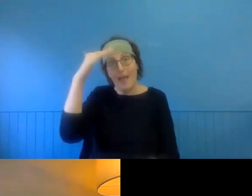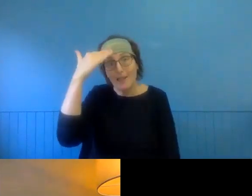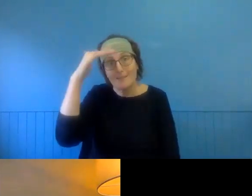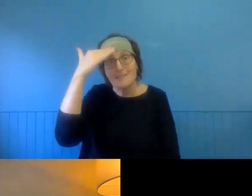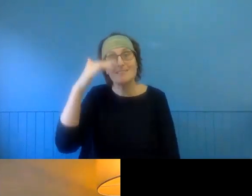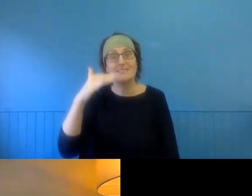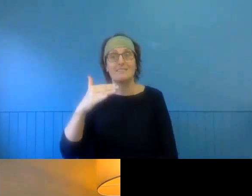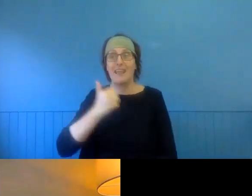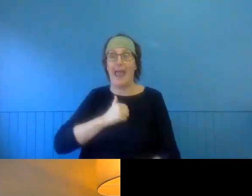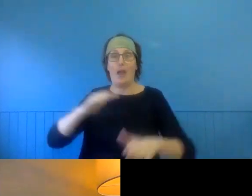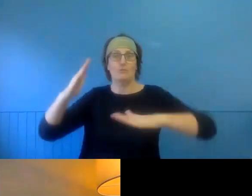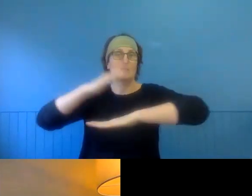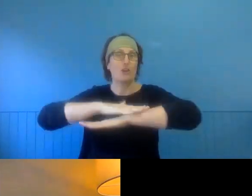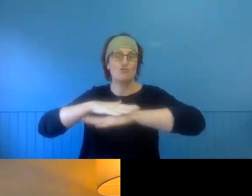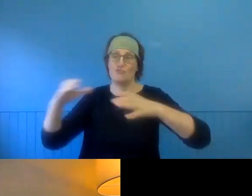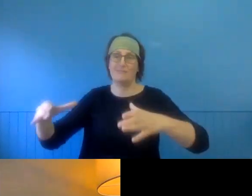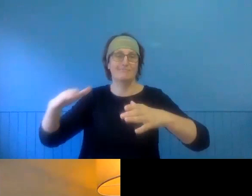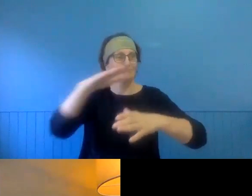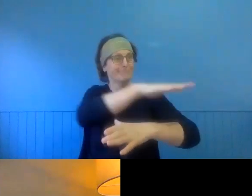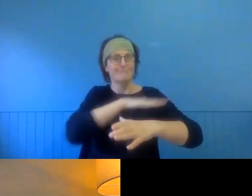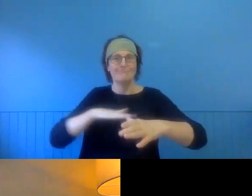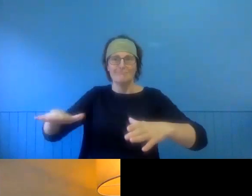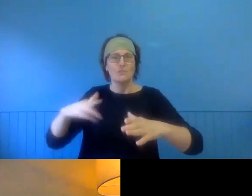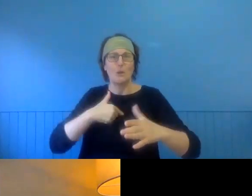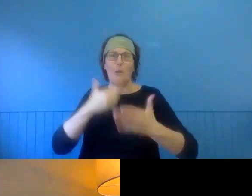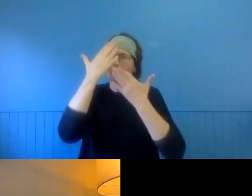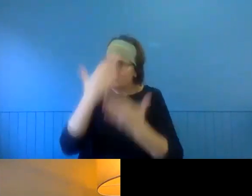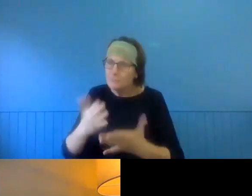our countries. It is such an honour to be here with you today, Dr Terri.